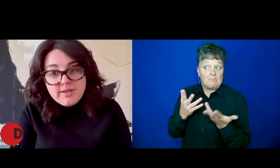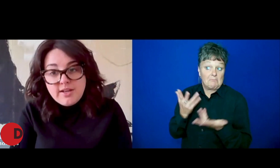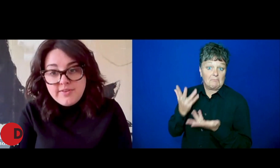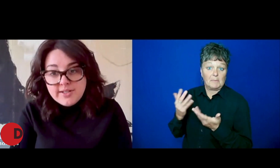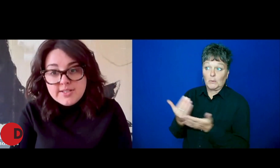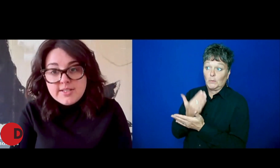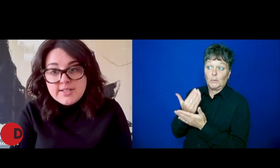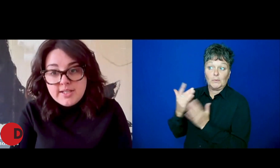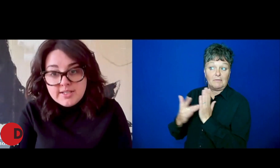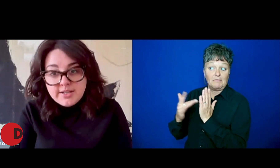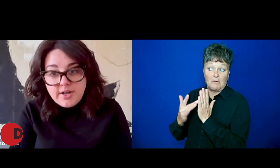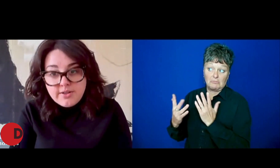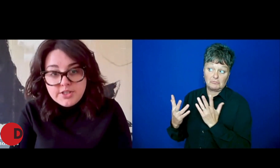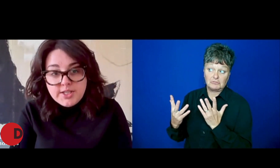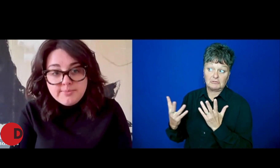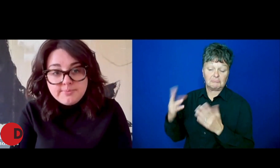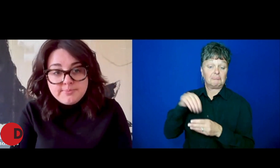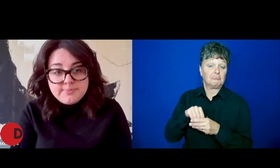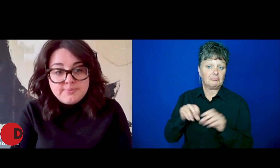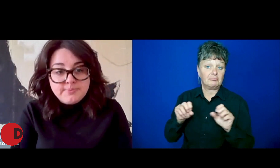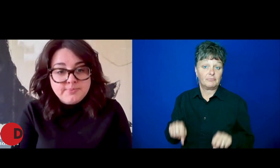in keeping with advances in technology.